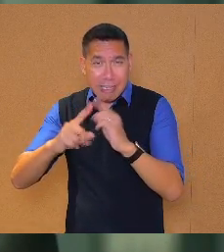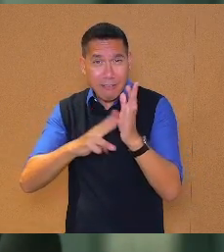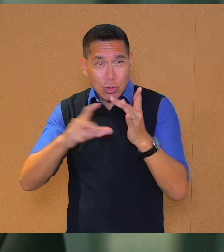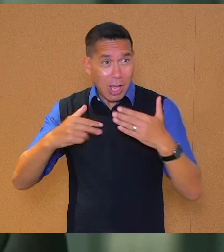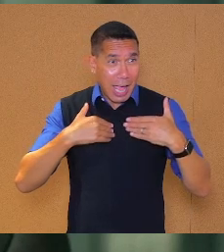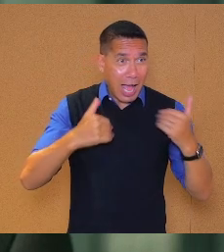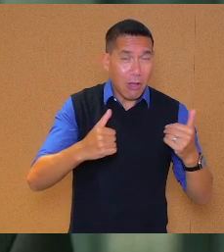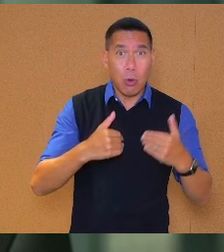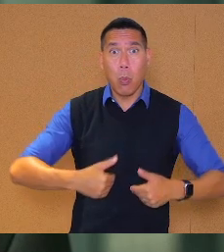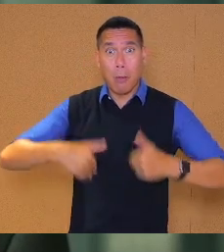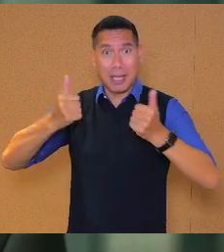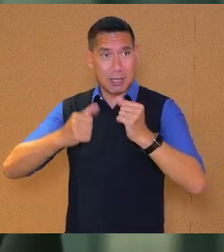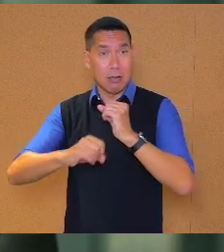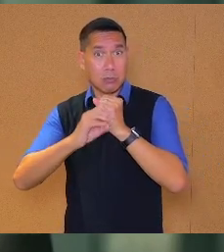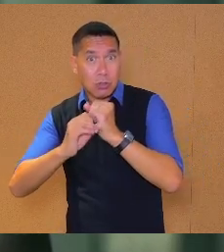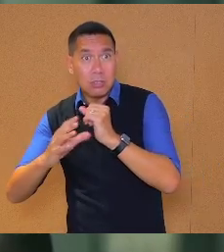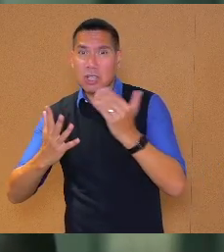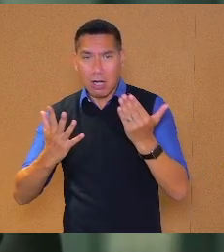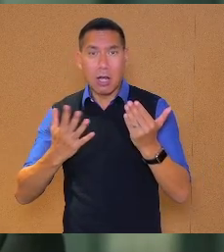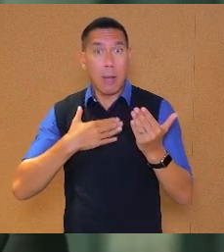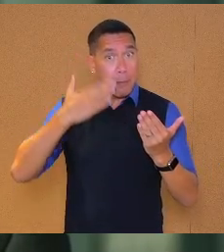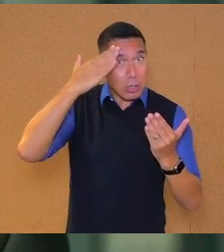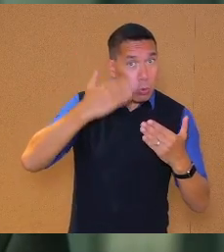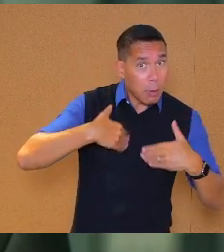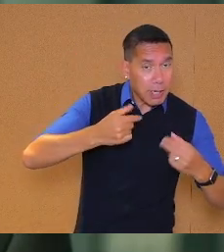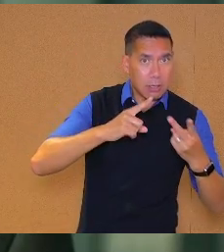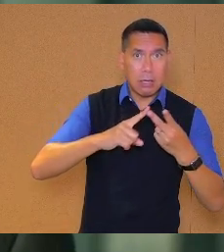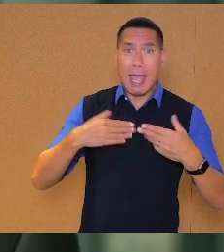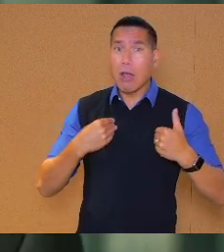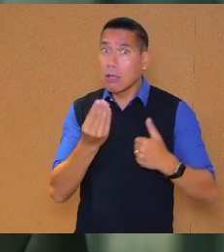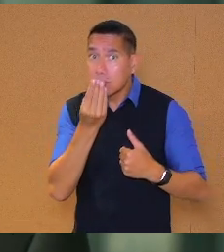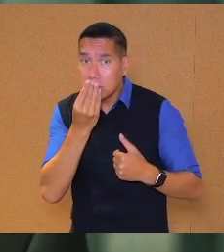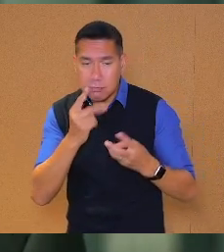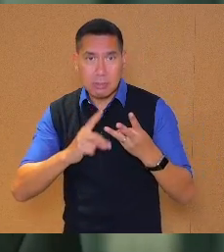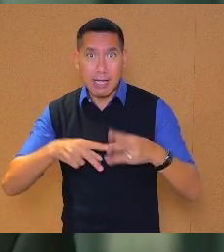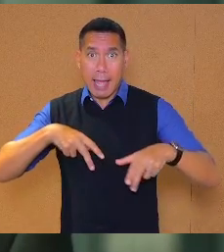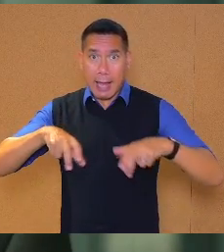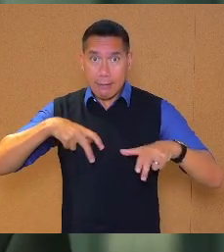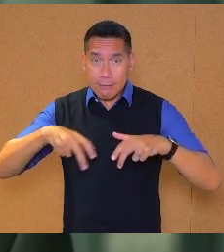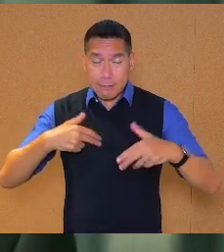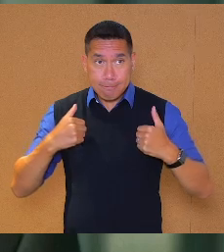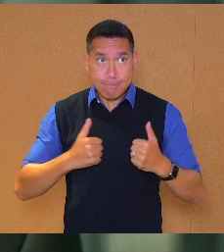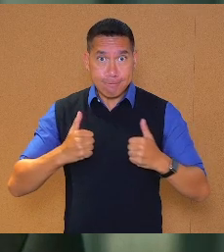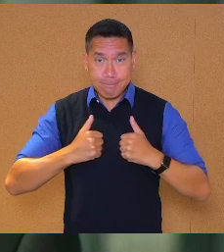Covering projects across mental well-being, healthy eating, active living, reducing alcohol harm, empowering young people,